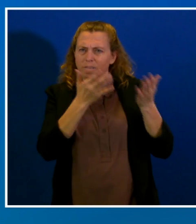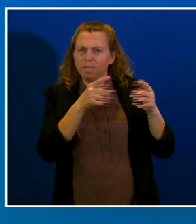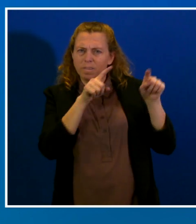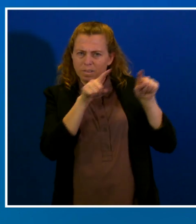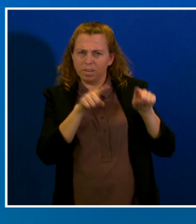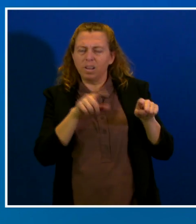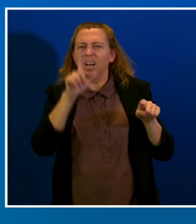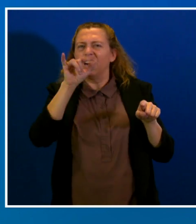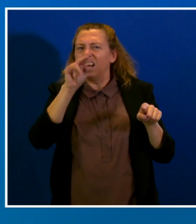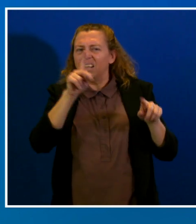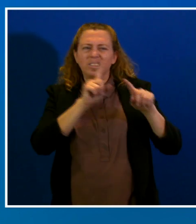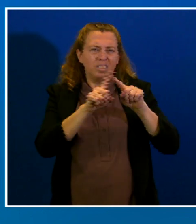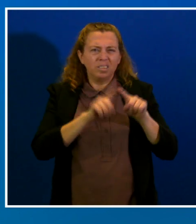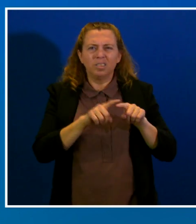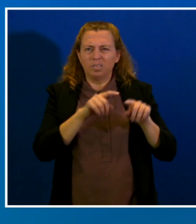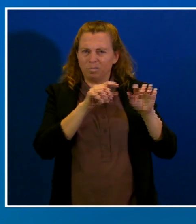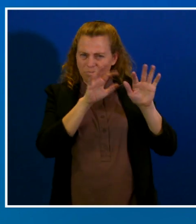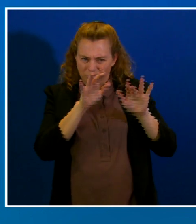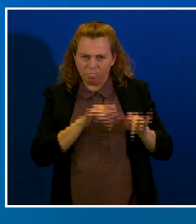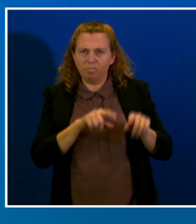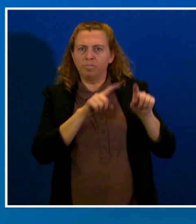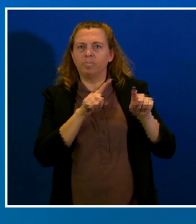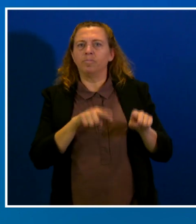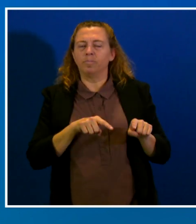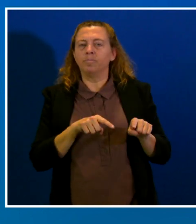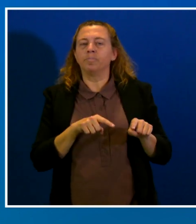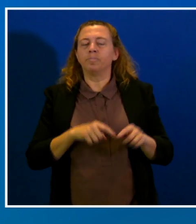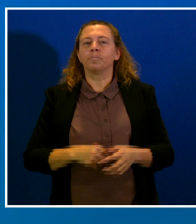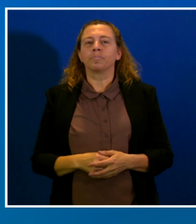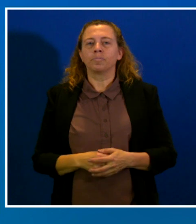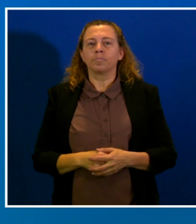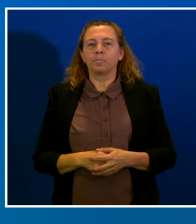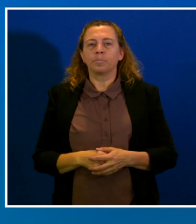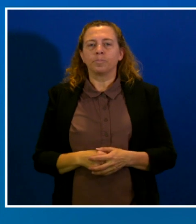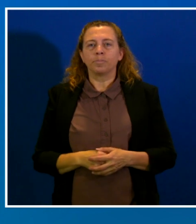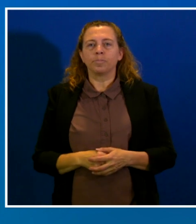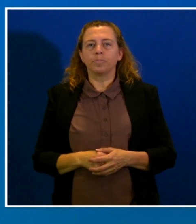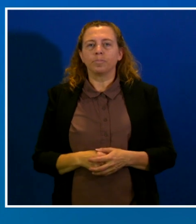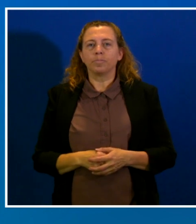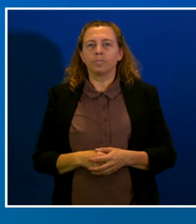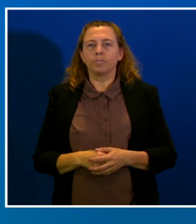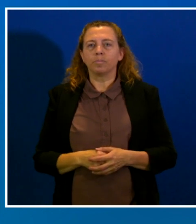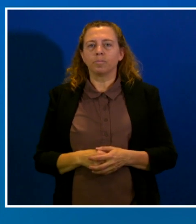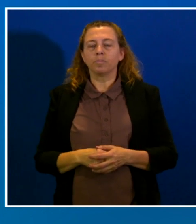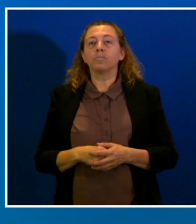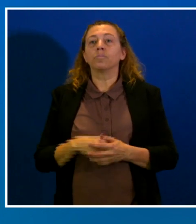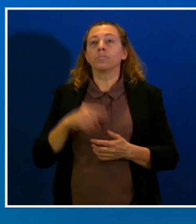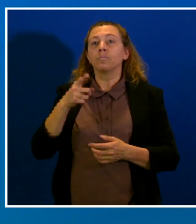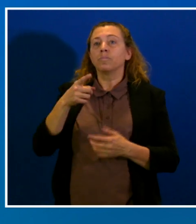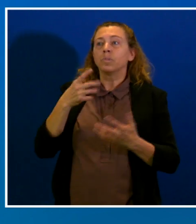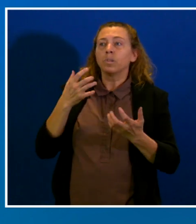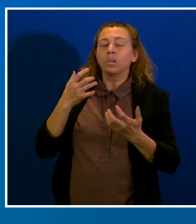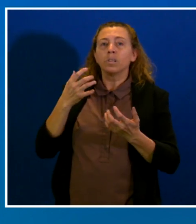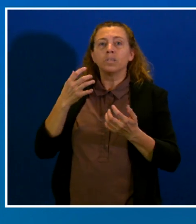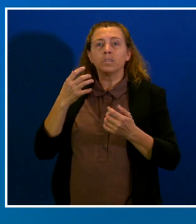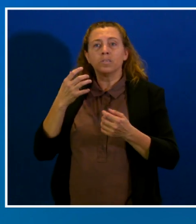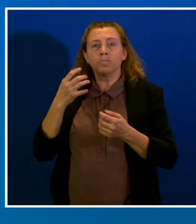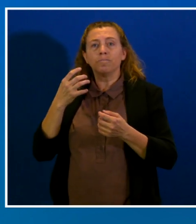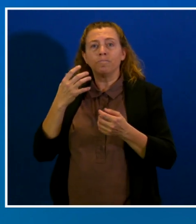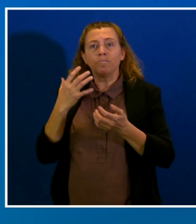Before I conclude today's update, I also want to take a moment to acknowledge that the pandemic has taken all of us on